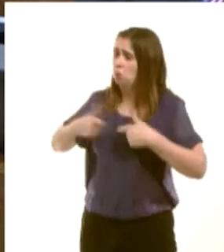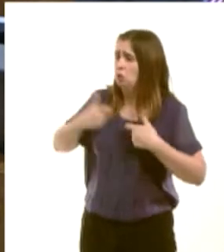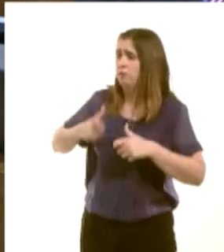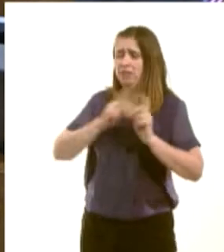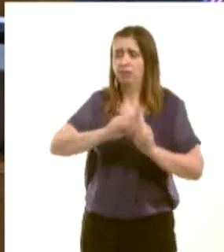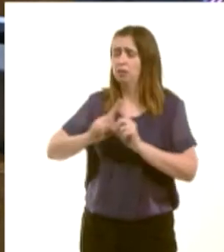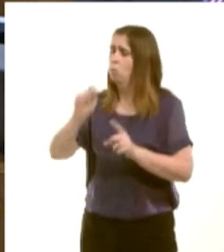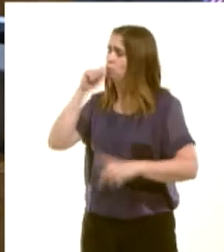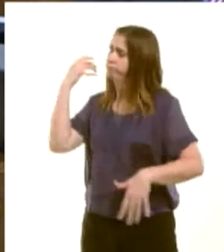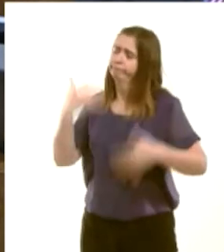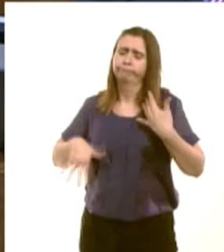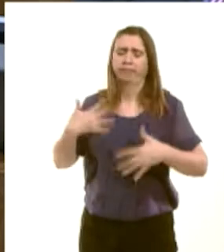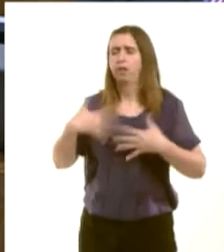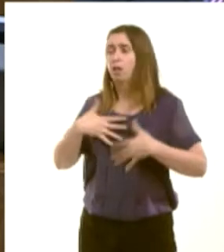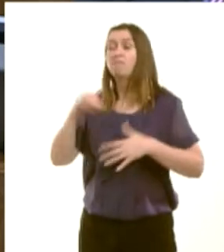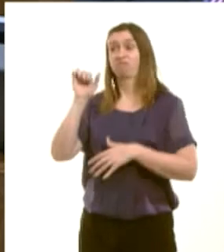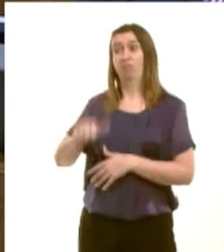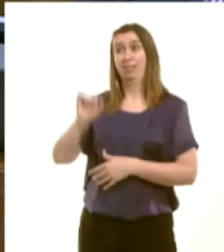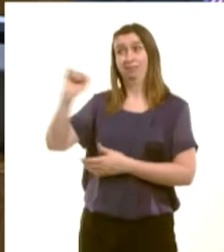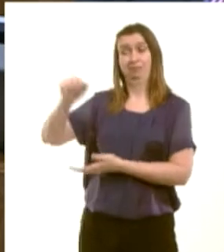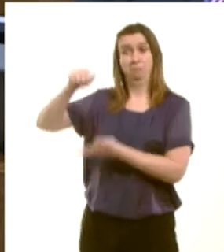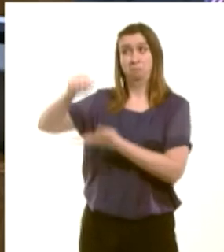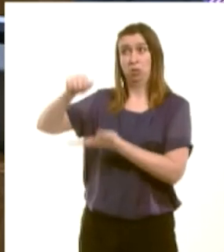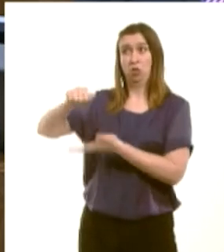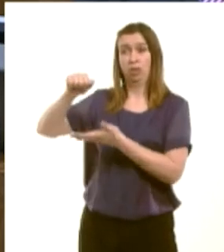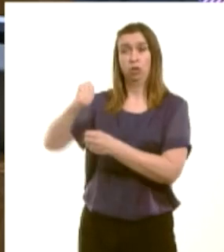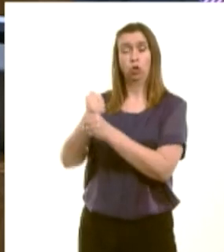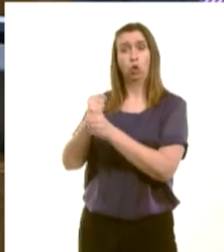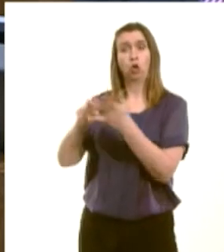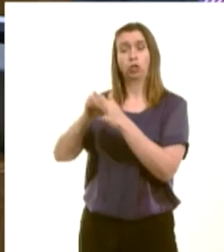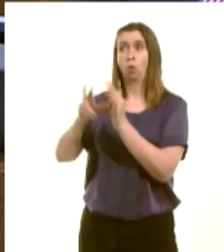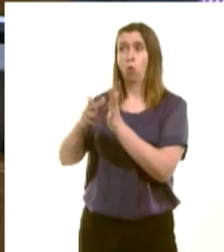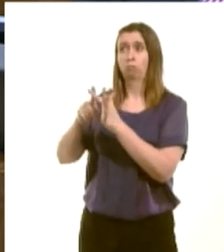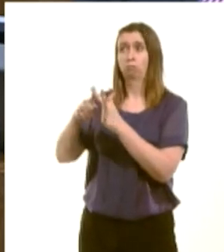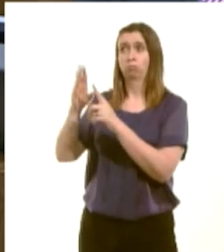about that. It is very much a smoke-and-mirrors budget. Its lead message seems to be the ability,